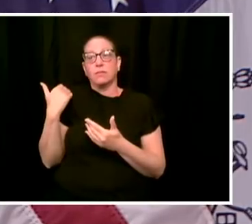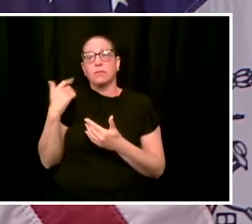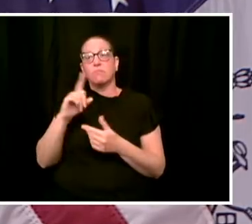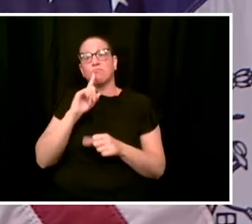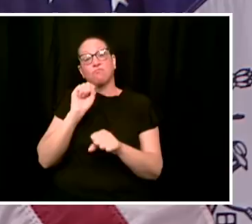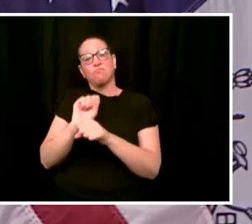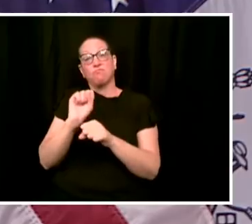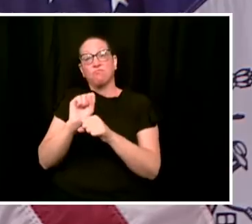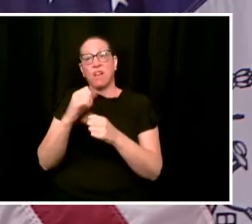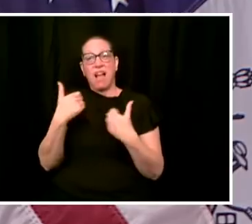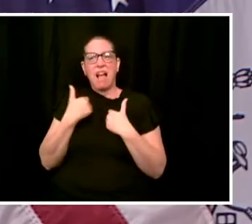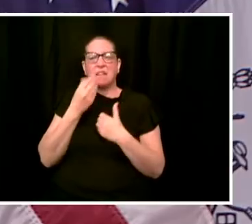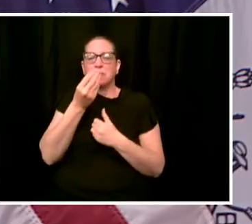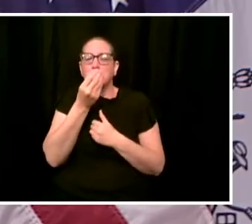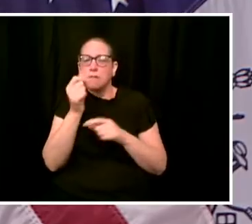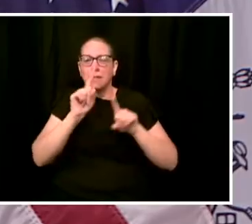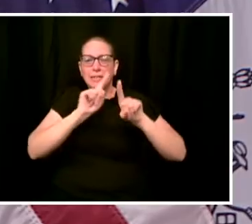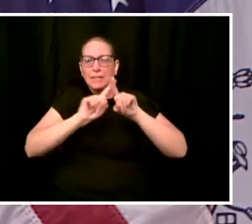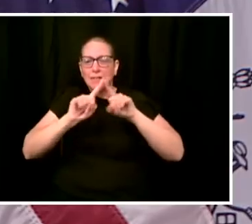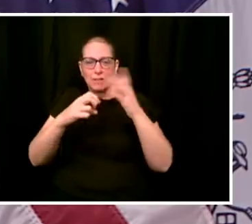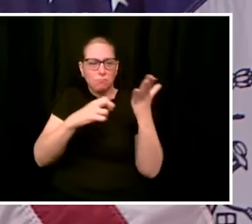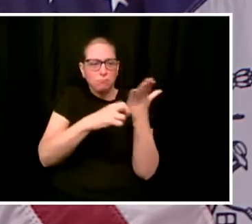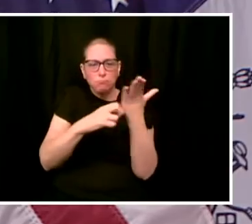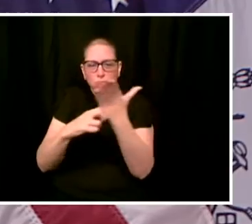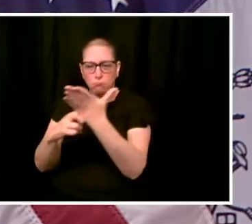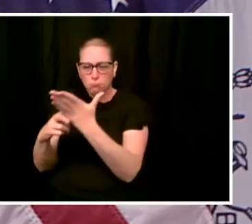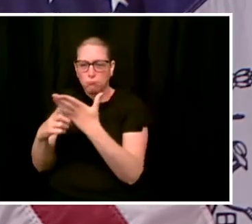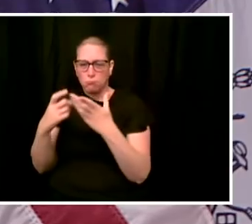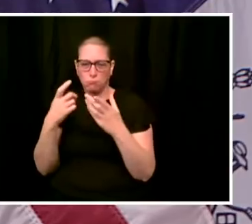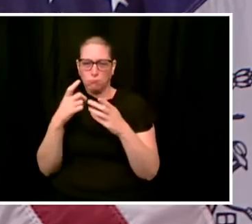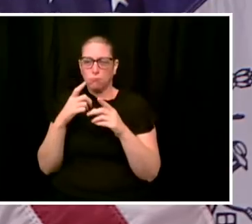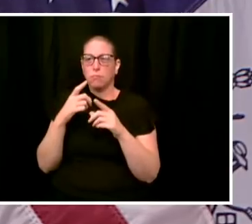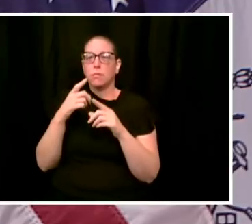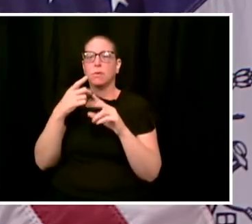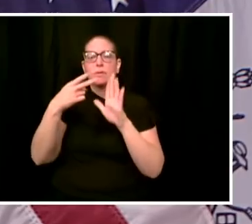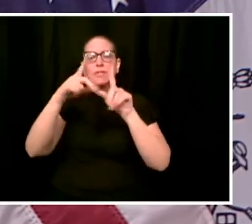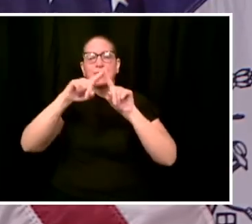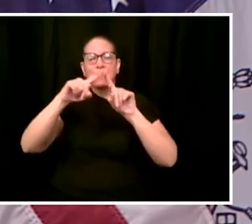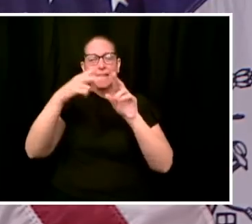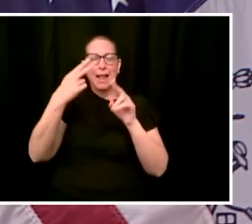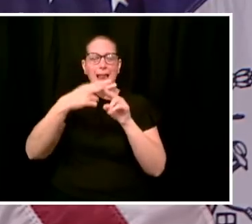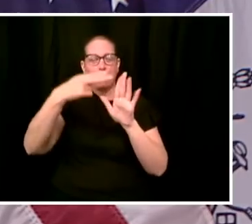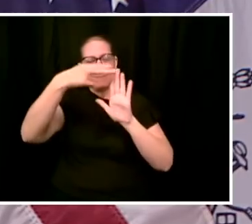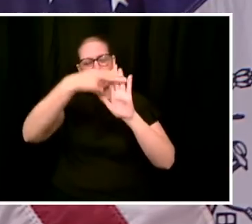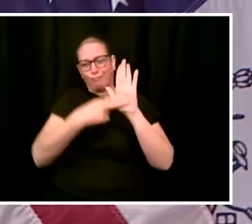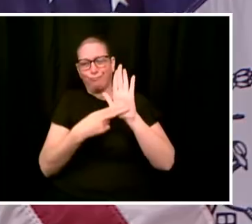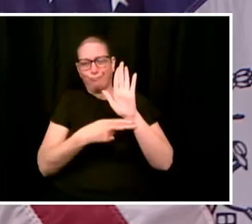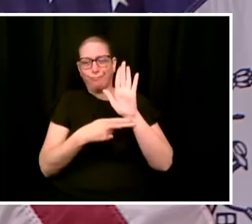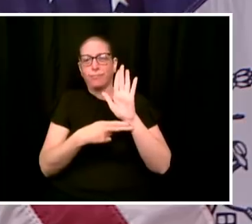THE REAL NUMBER